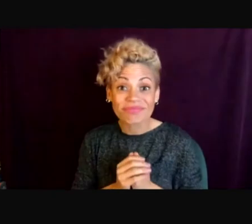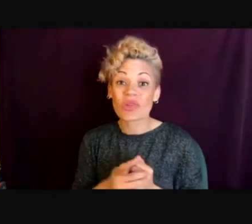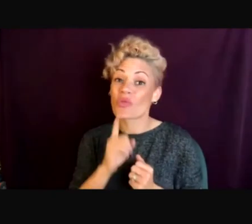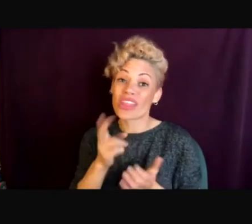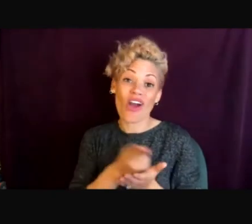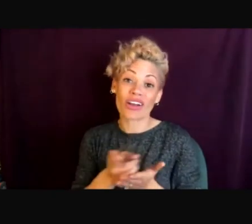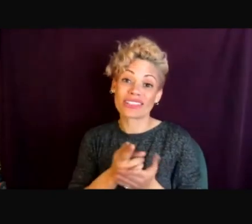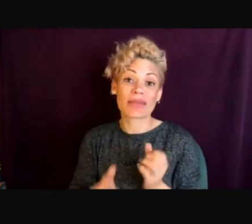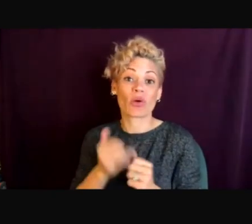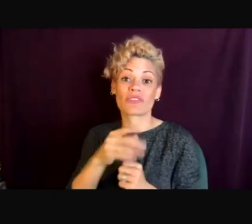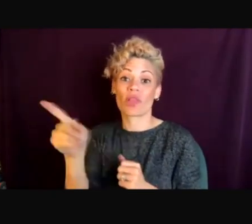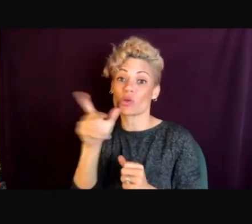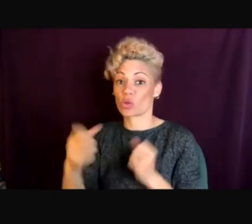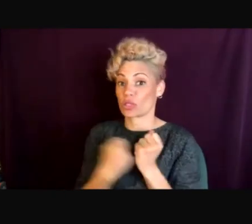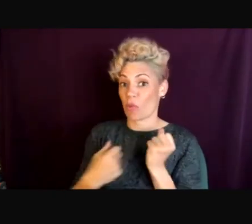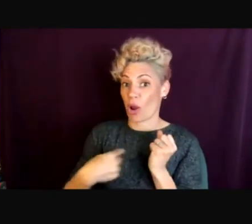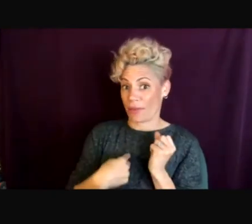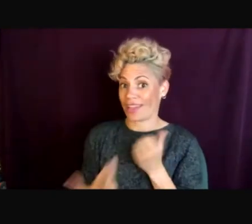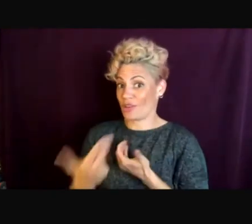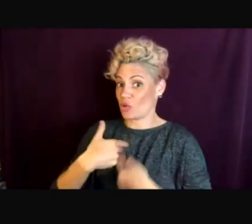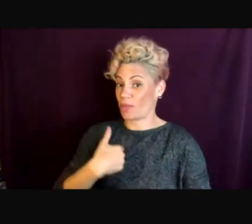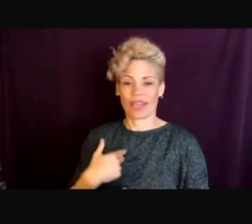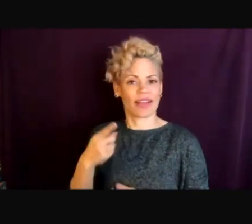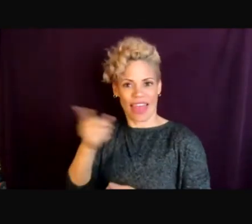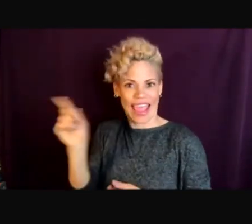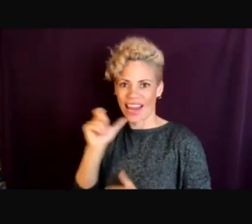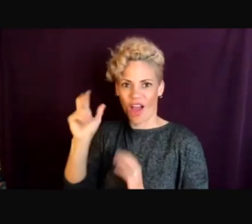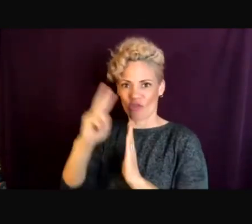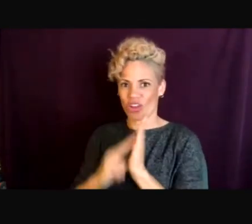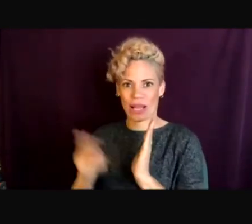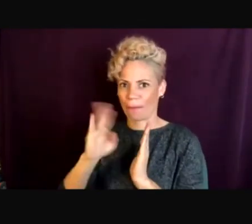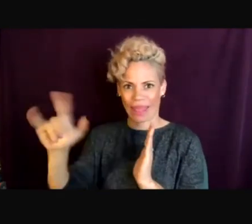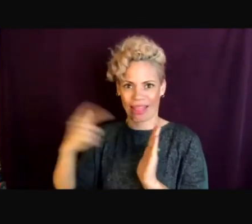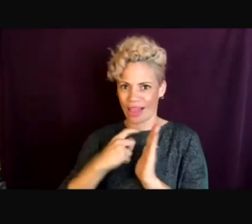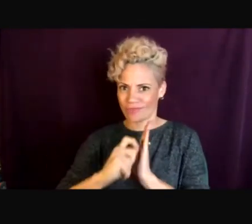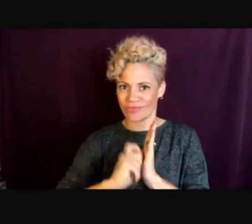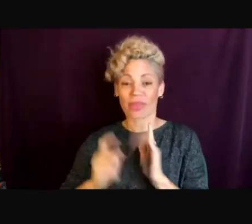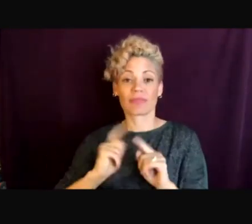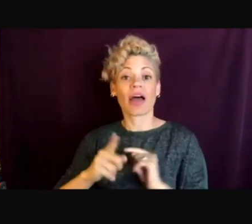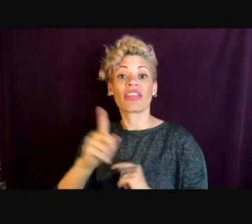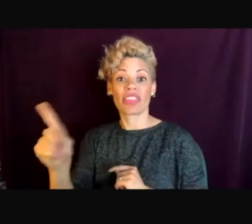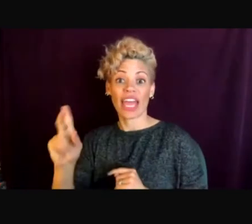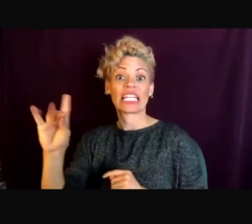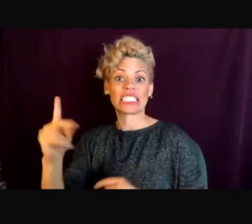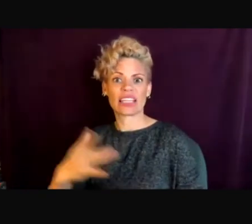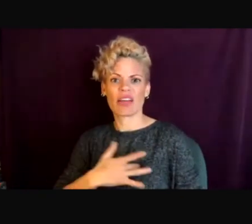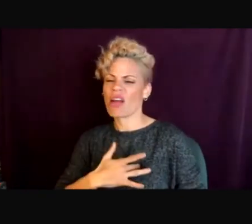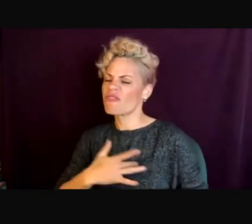or anything else, but they just didn't like the way people with disabilities were treated.